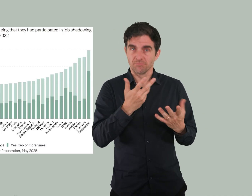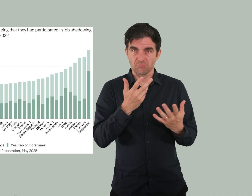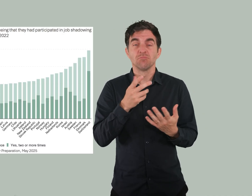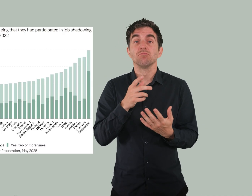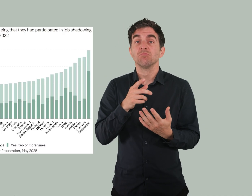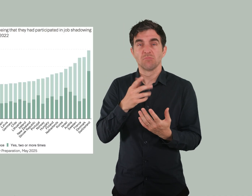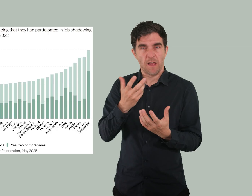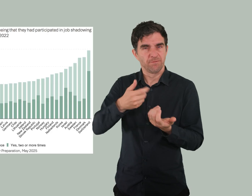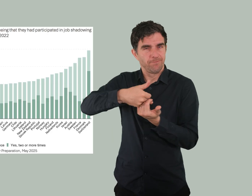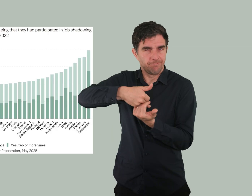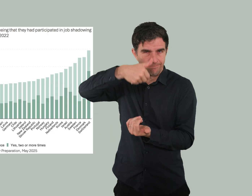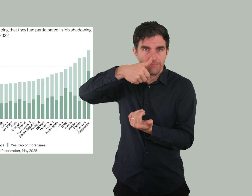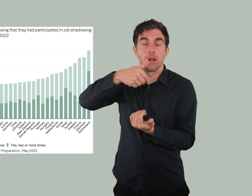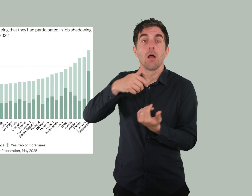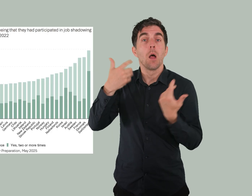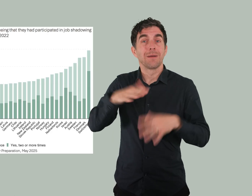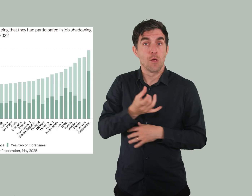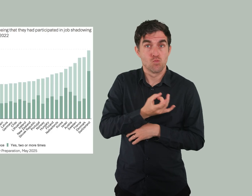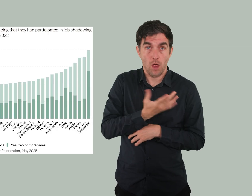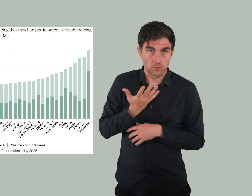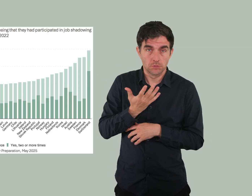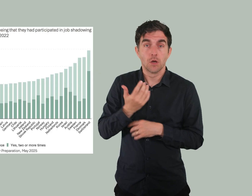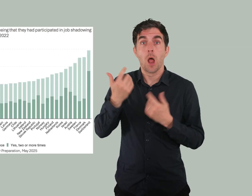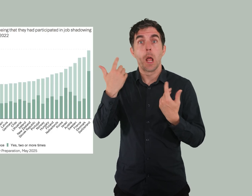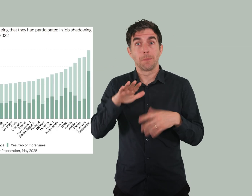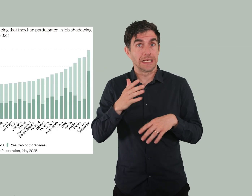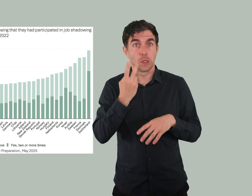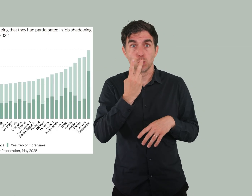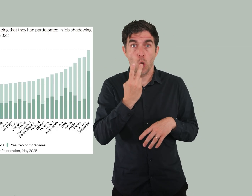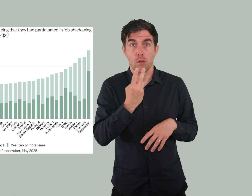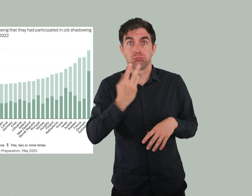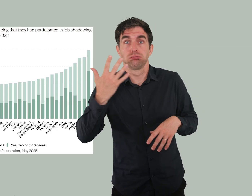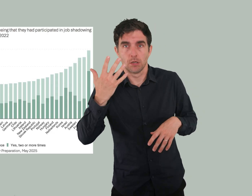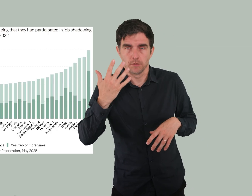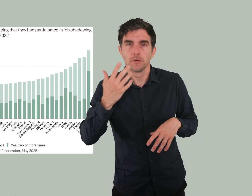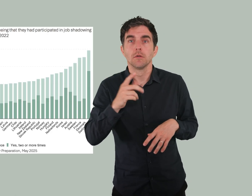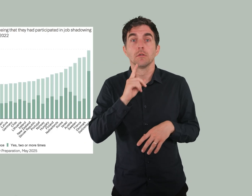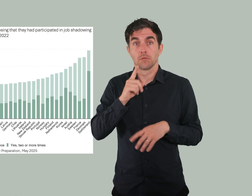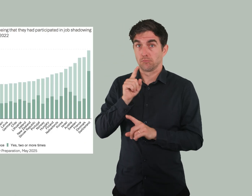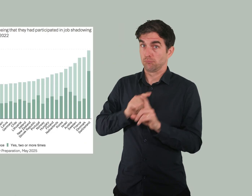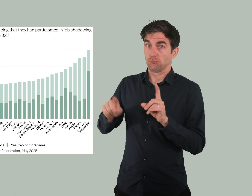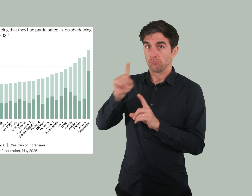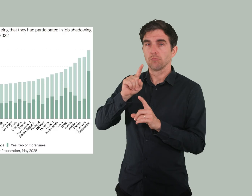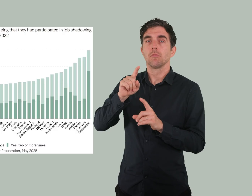split between those who did so once and those who did so two or more times.